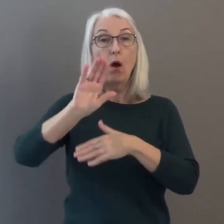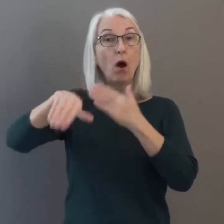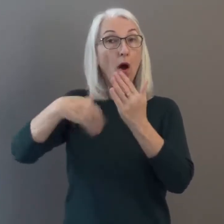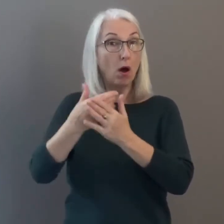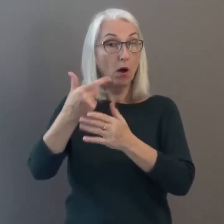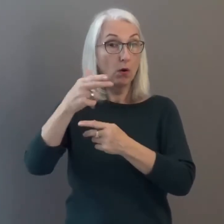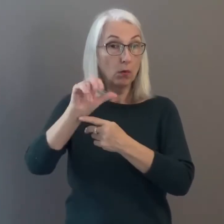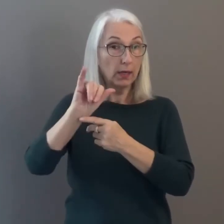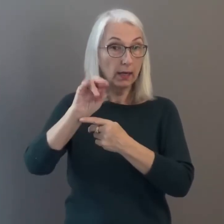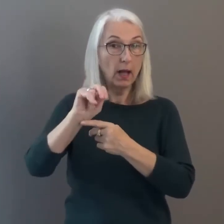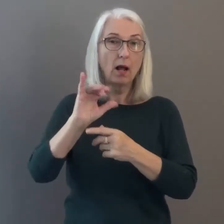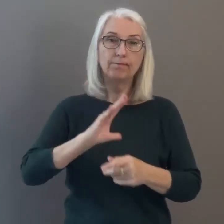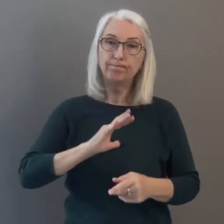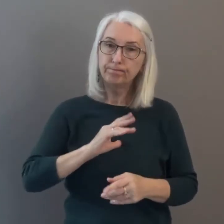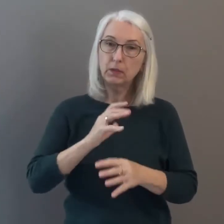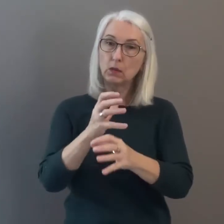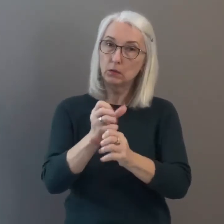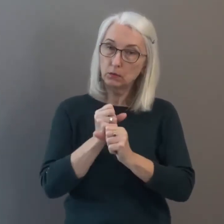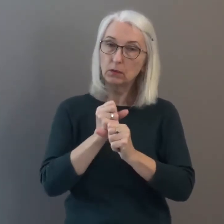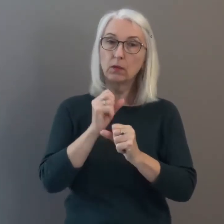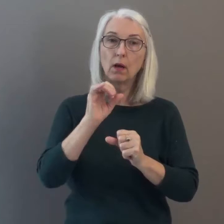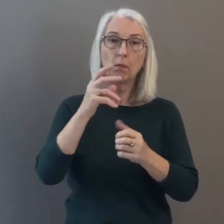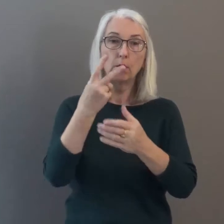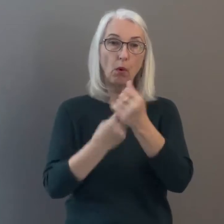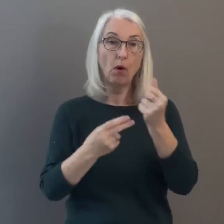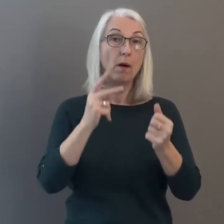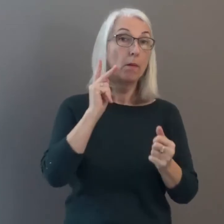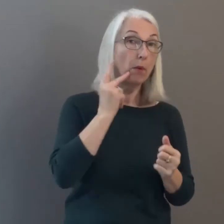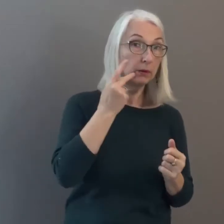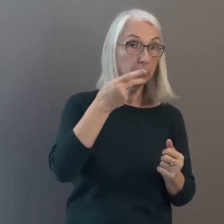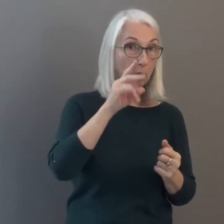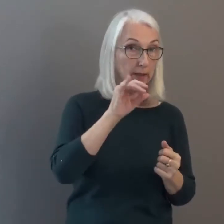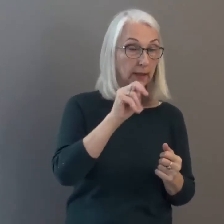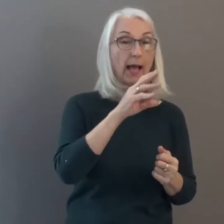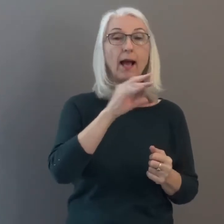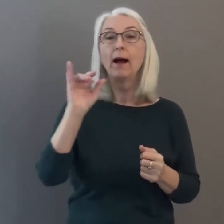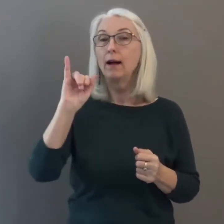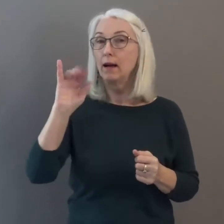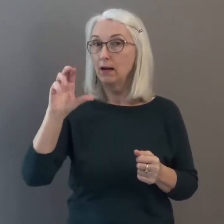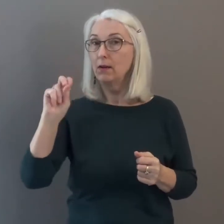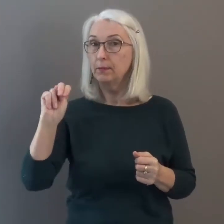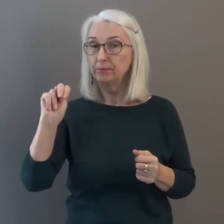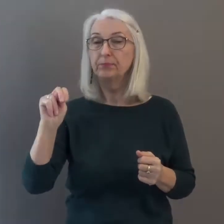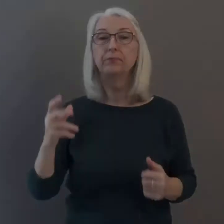Whole grains are also excellent sources of both protein and iron.